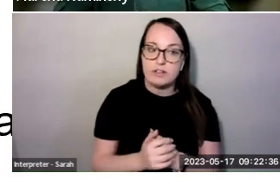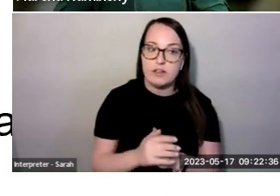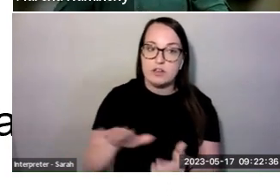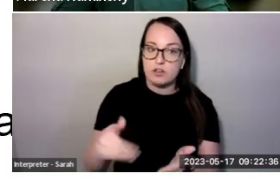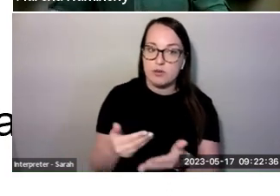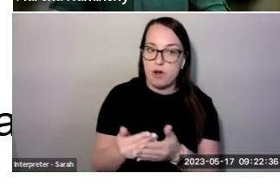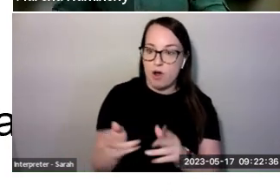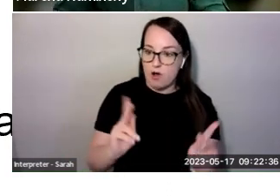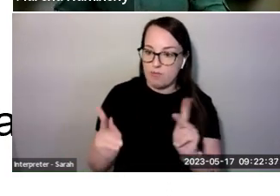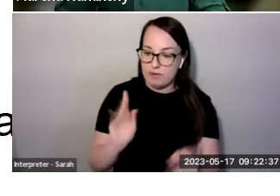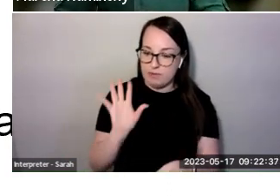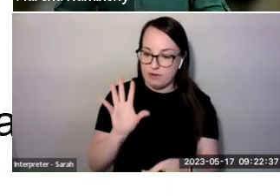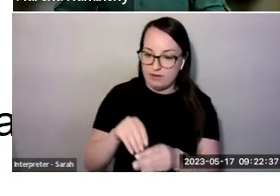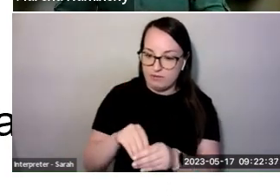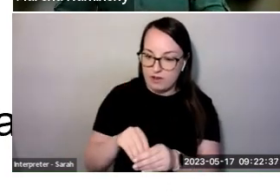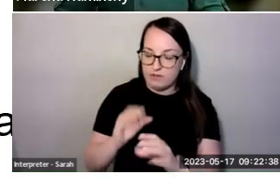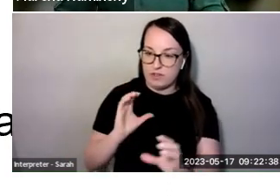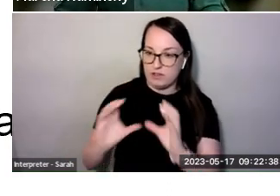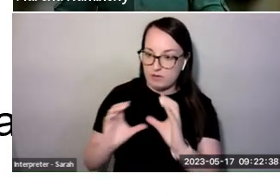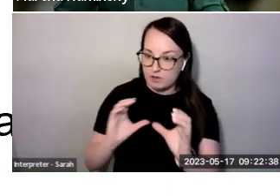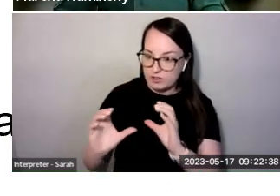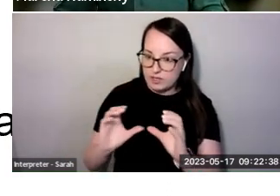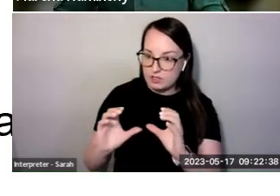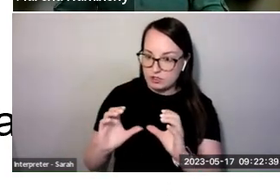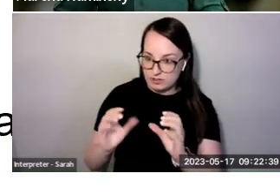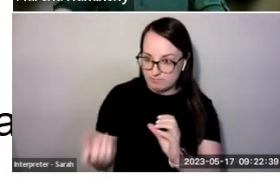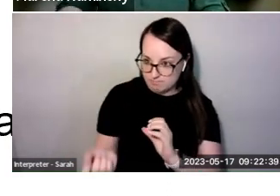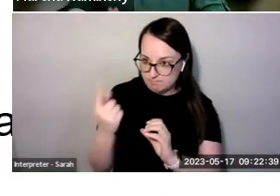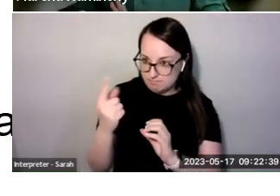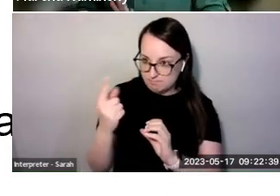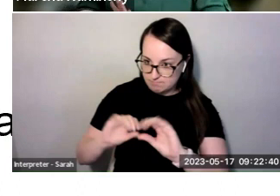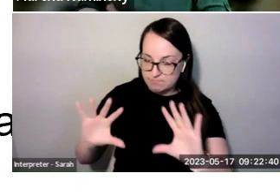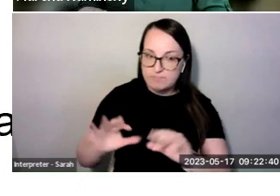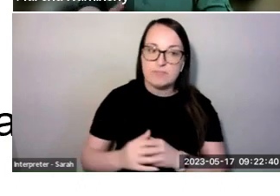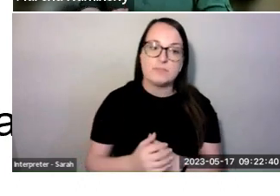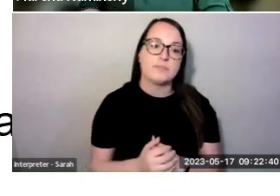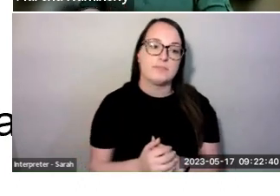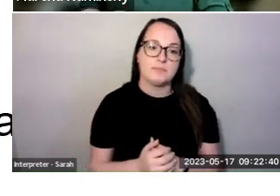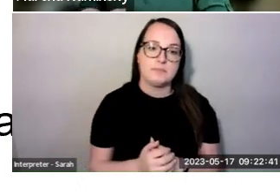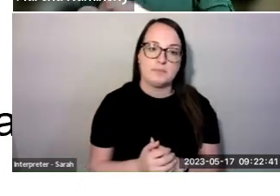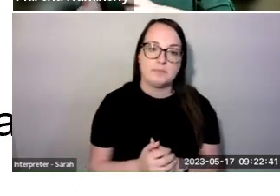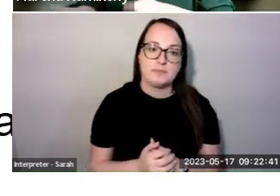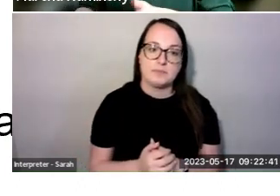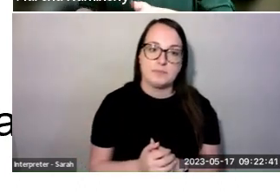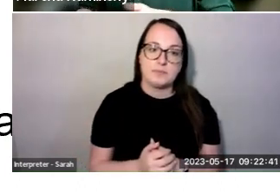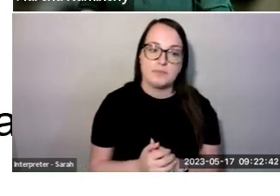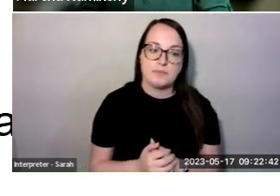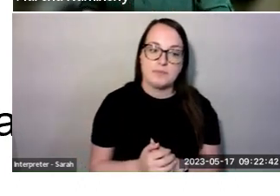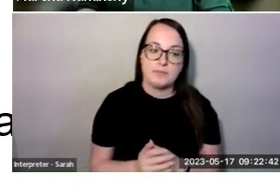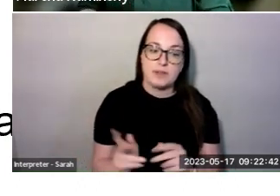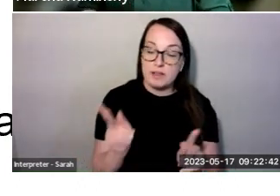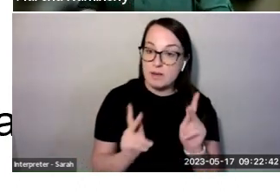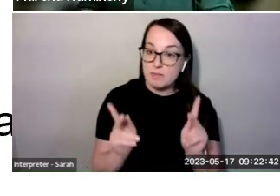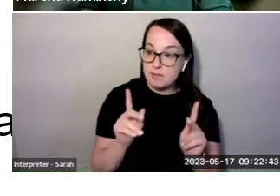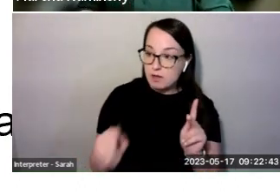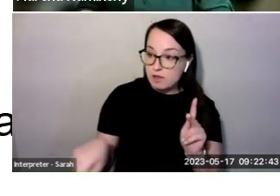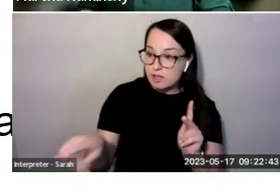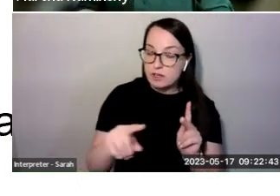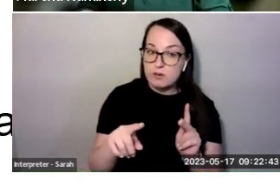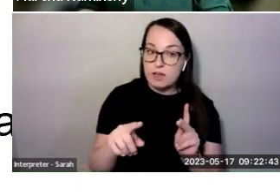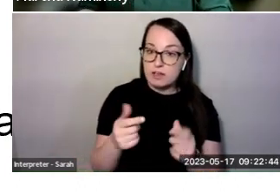involved are fully able to participate in the conversation.